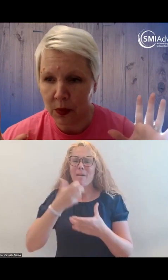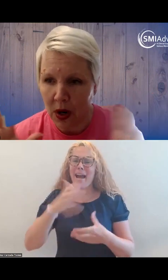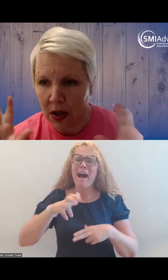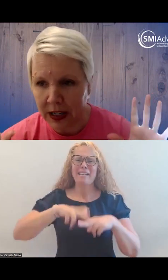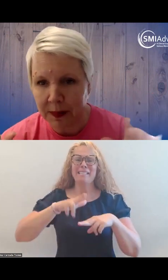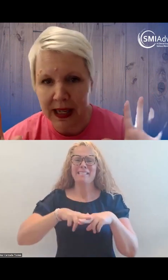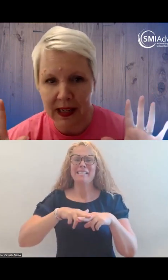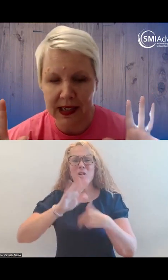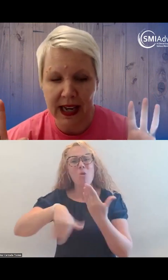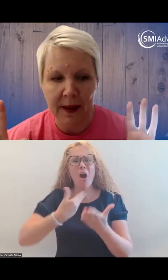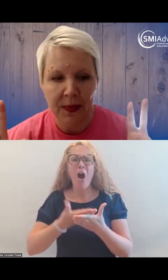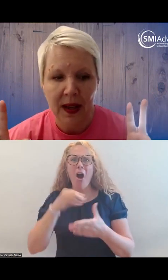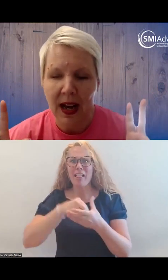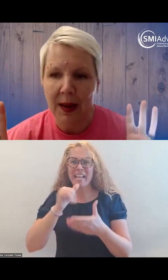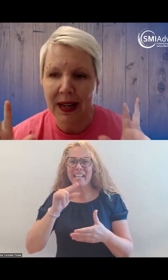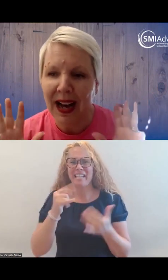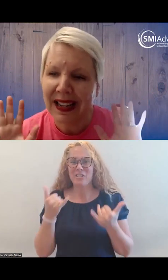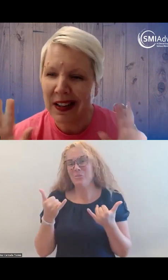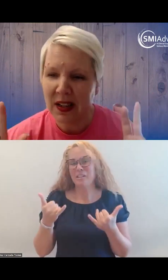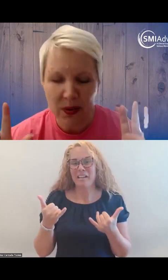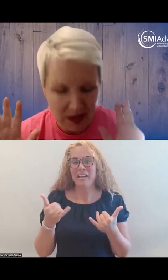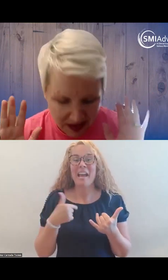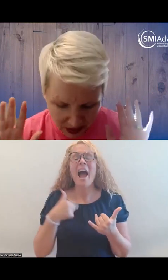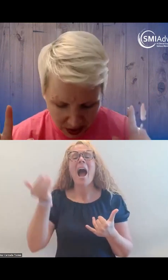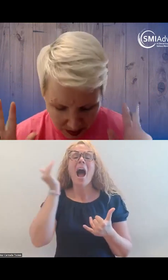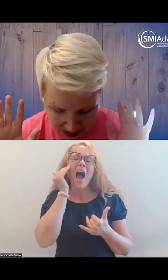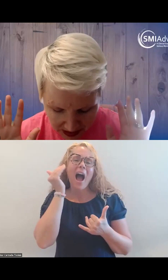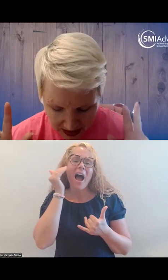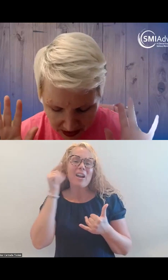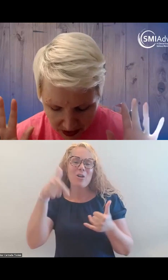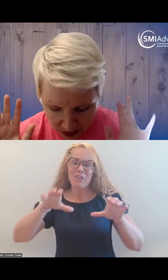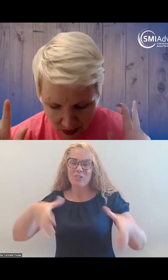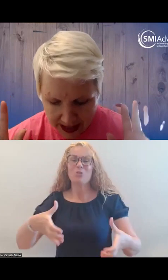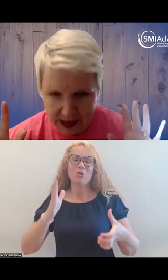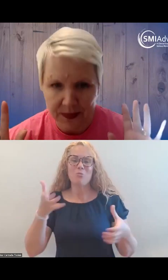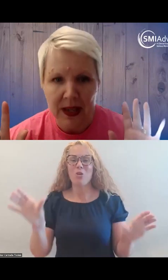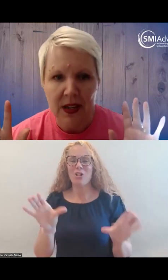WE ARE ALL GOING TO BE IN IT TODAY. I KNOW THIS GROUP IS GOING TO DO GREAT.